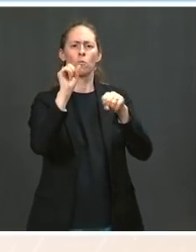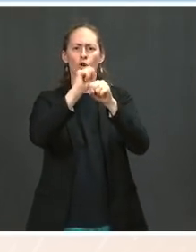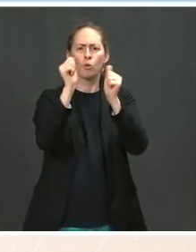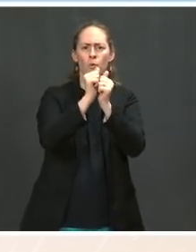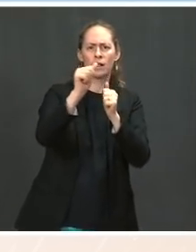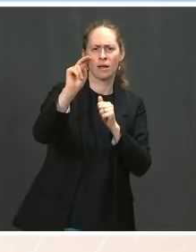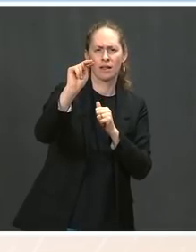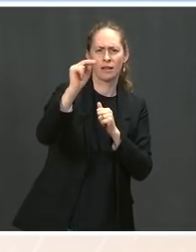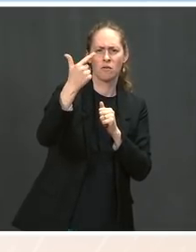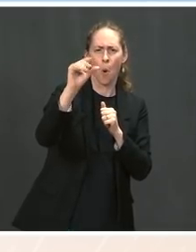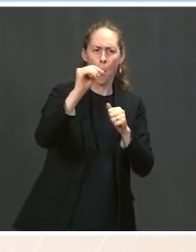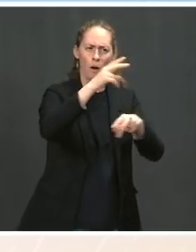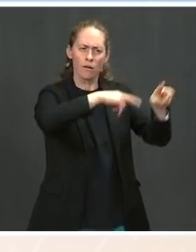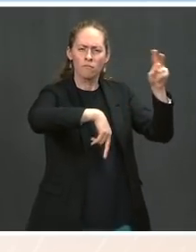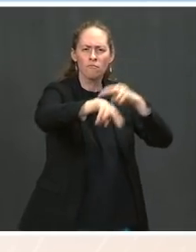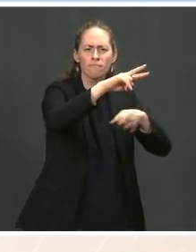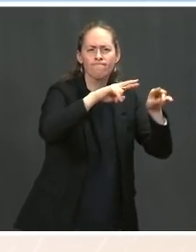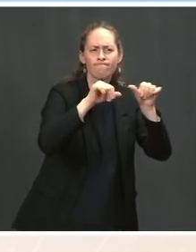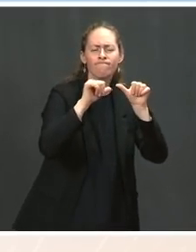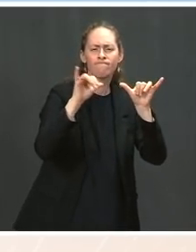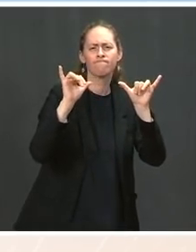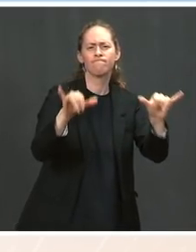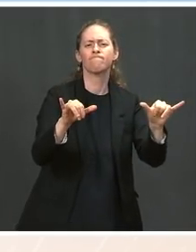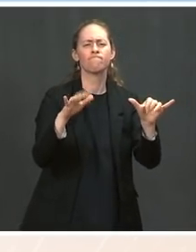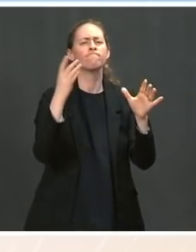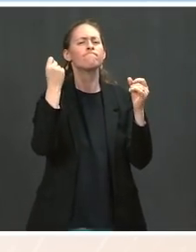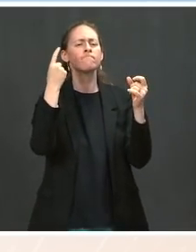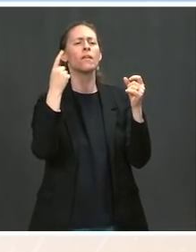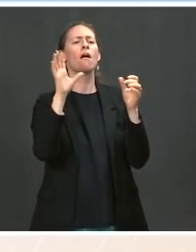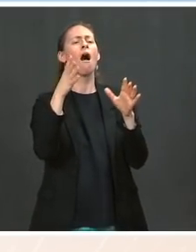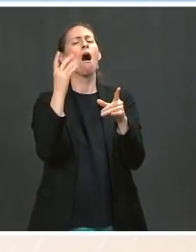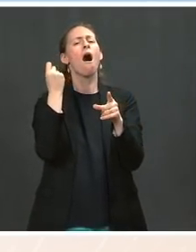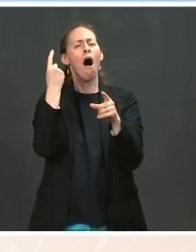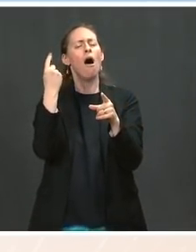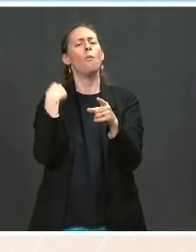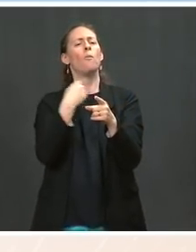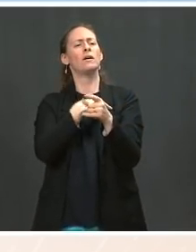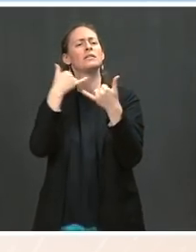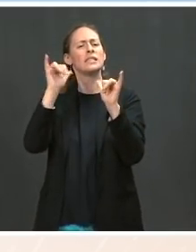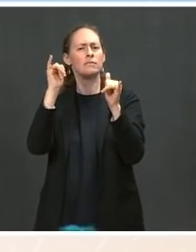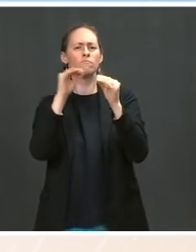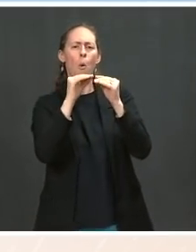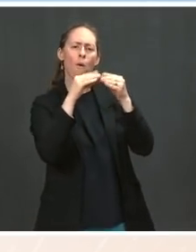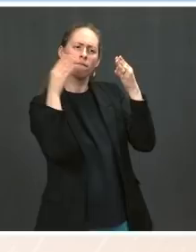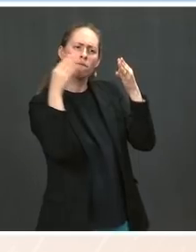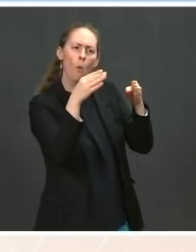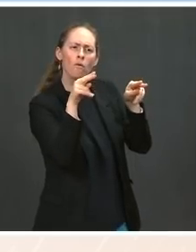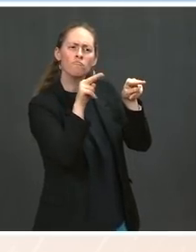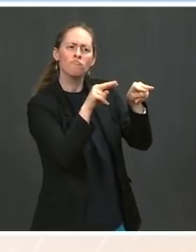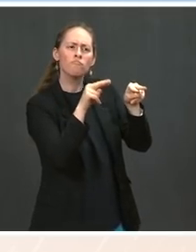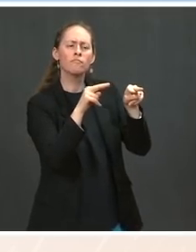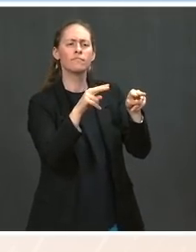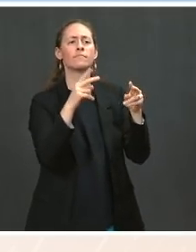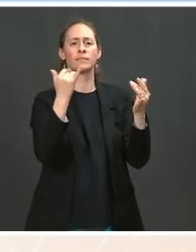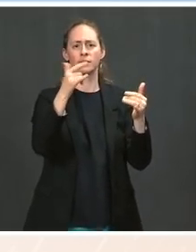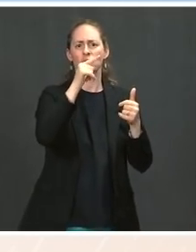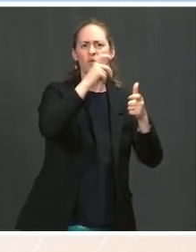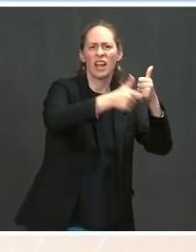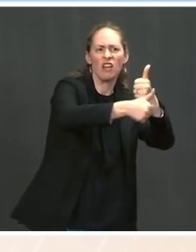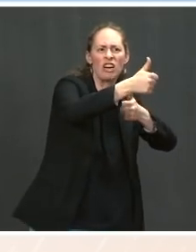We will be monitoring, of course, and disrupting -- and focused on disrupting terrorist networks and operations that have spread far beyond Afghanistan,